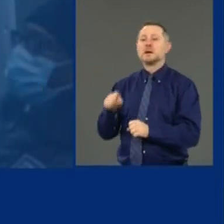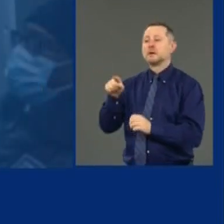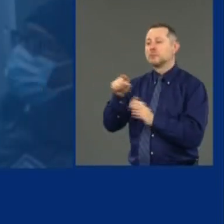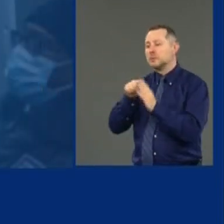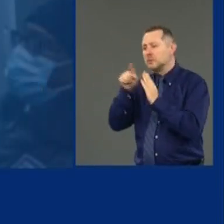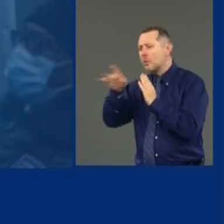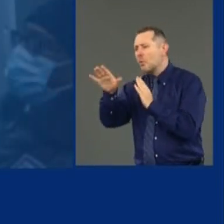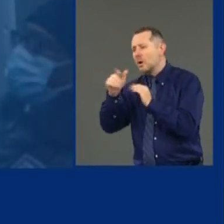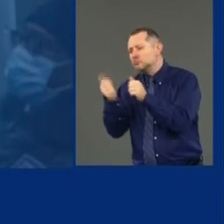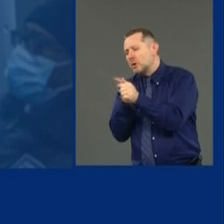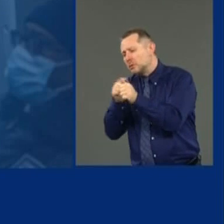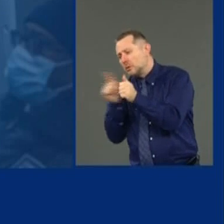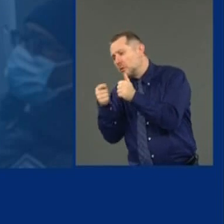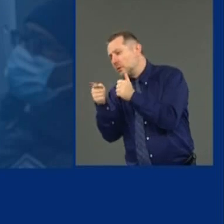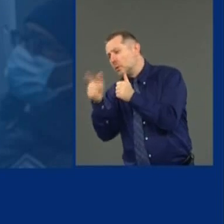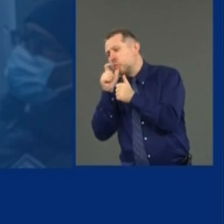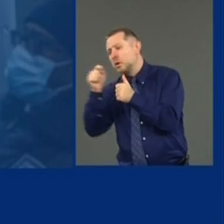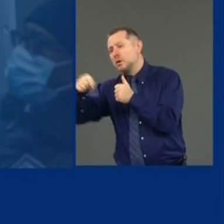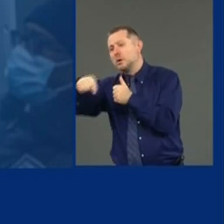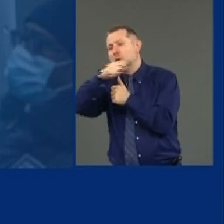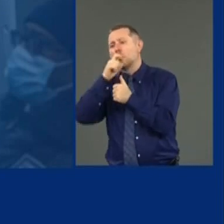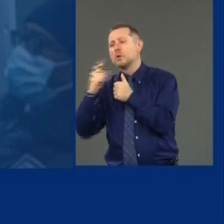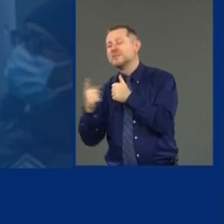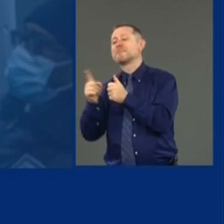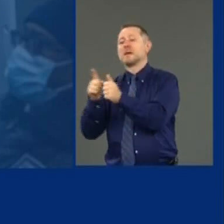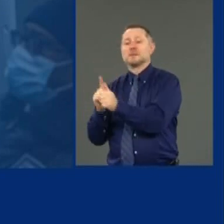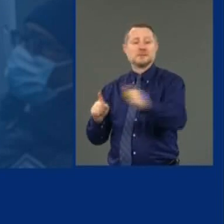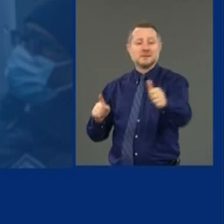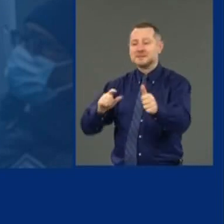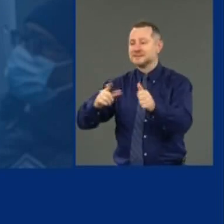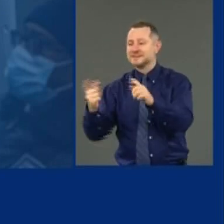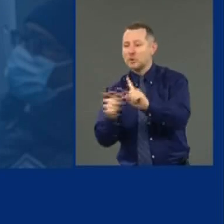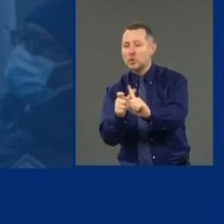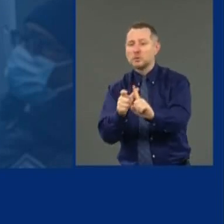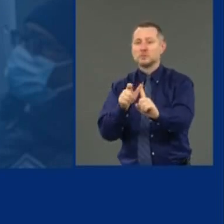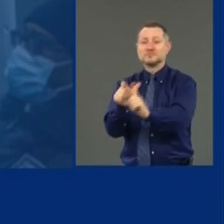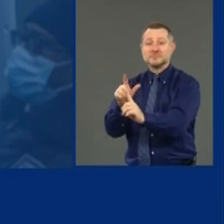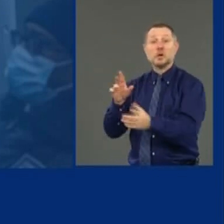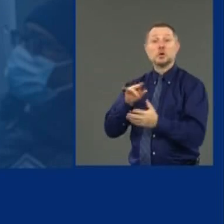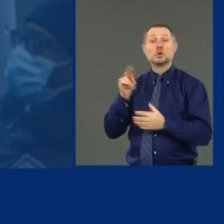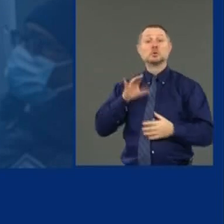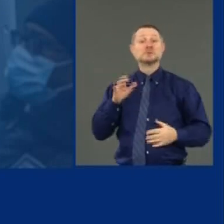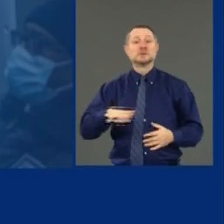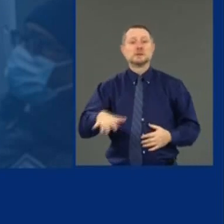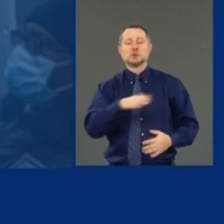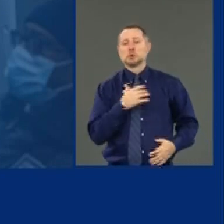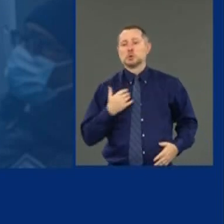POSITIVE, YOU TRACE BACK THE CONTACTS AND ISOLATE